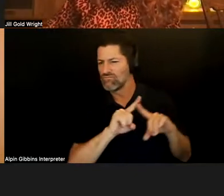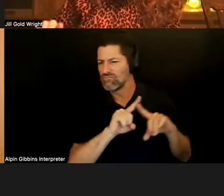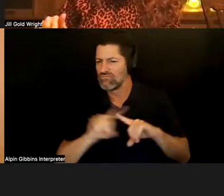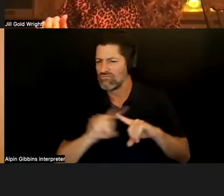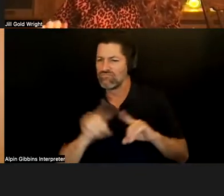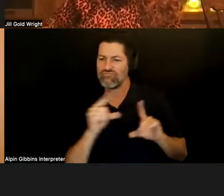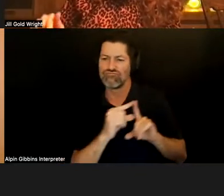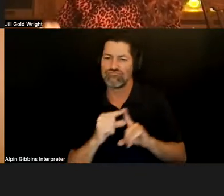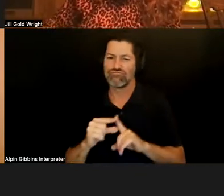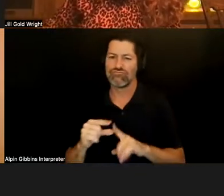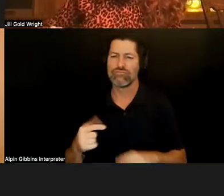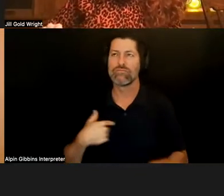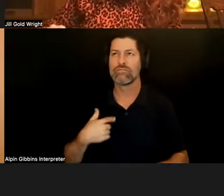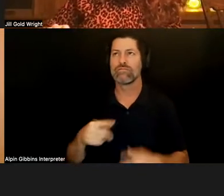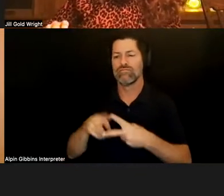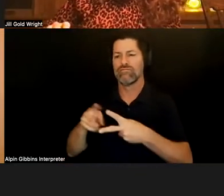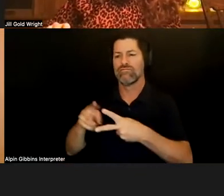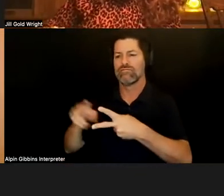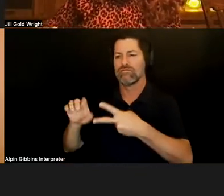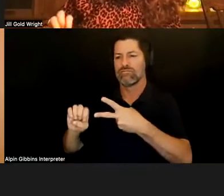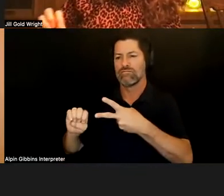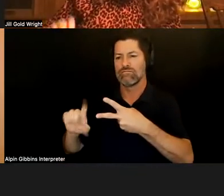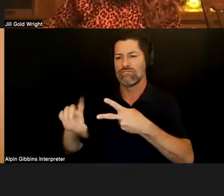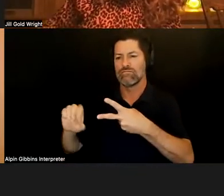that auto nye and Aohem or Elohenu are are the biggies.